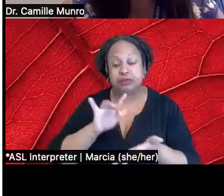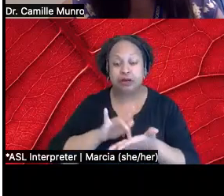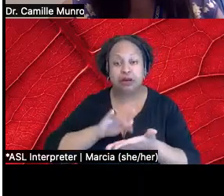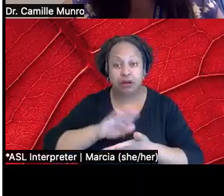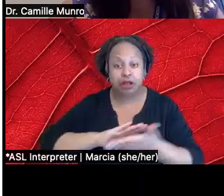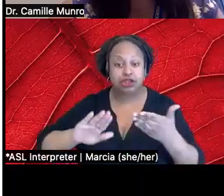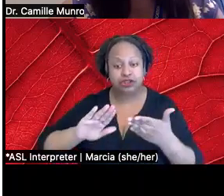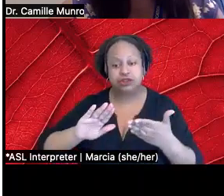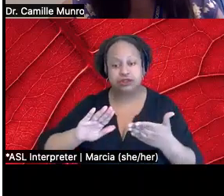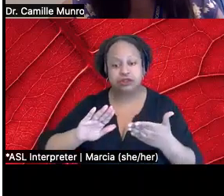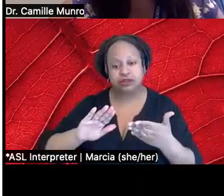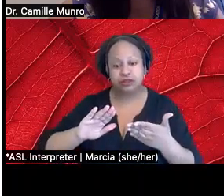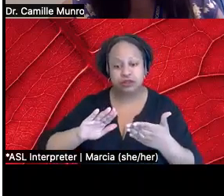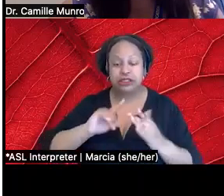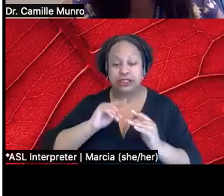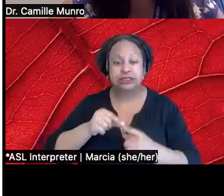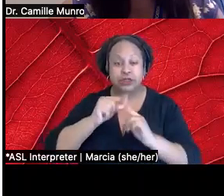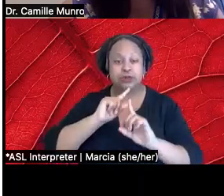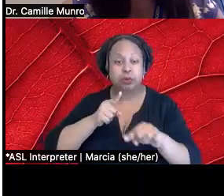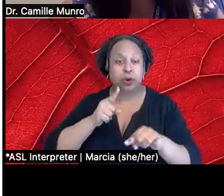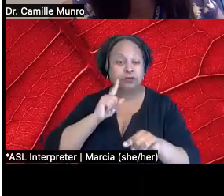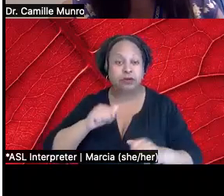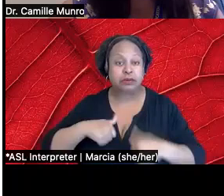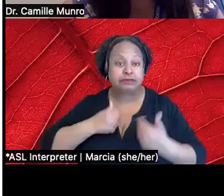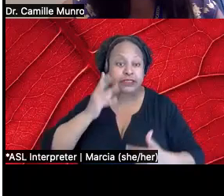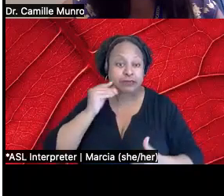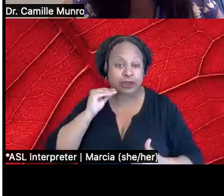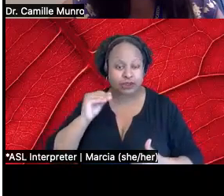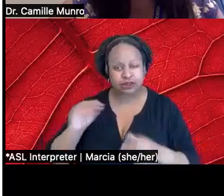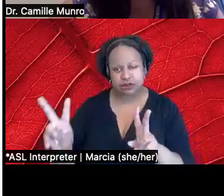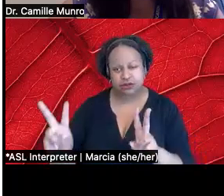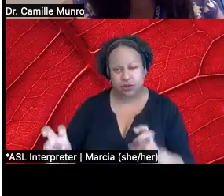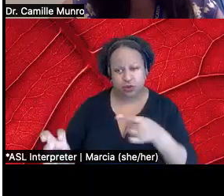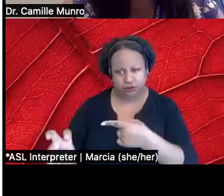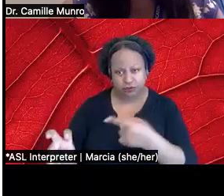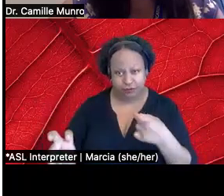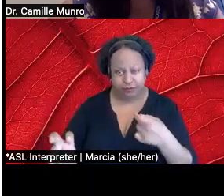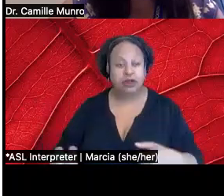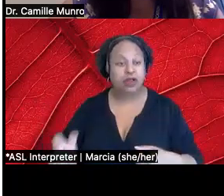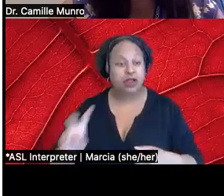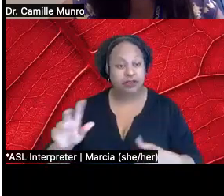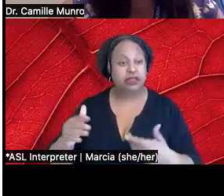They really highlighted a lot of the same opportunities for improvement that I'm sure is used today.